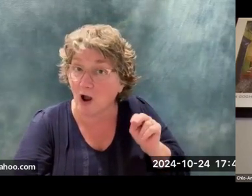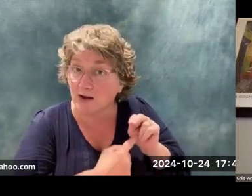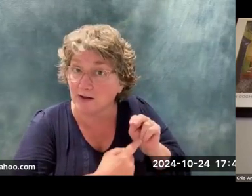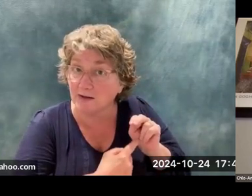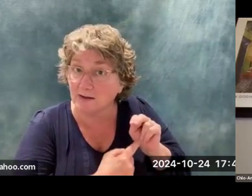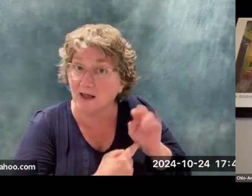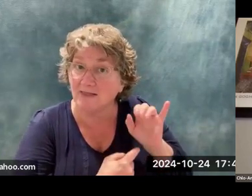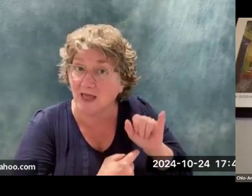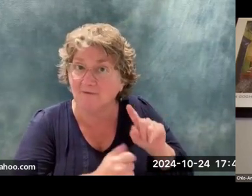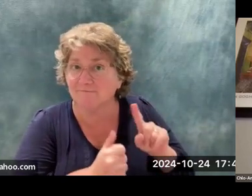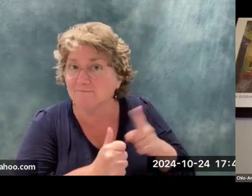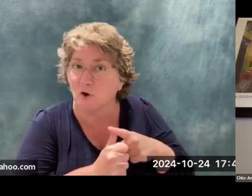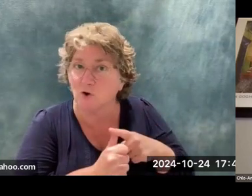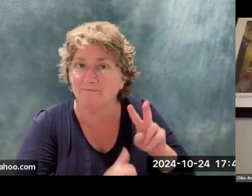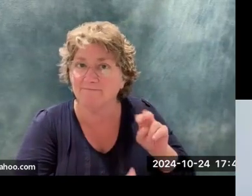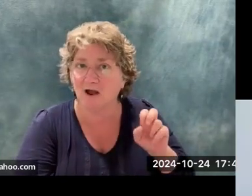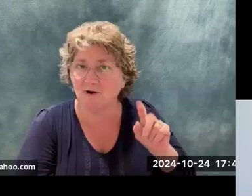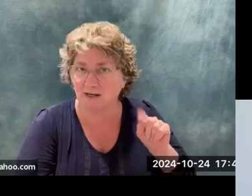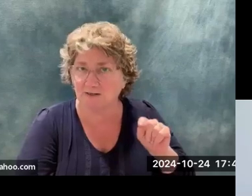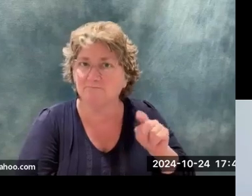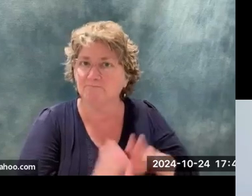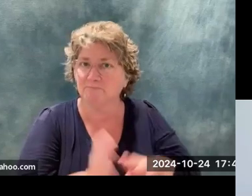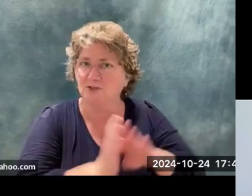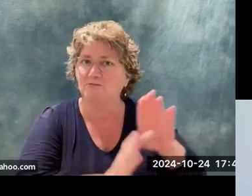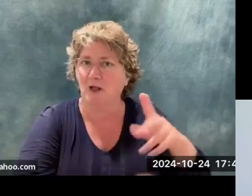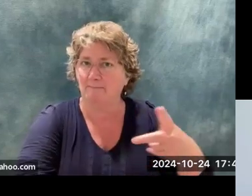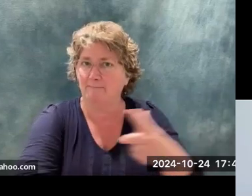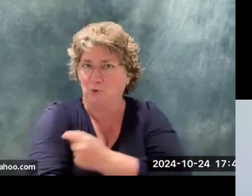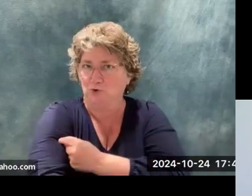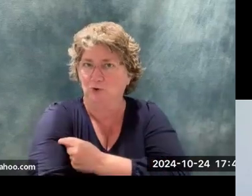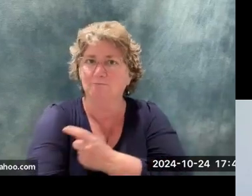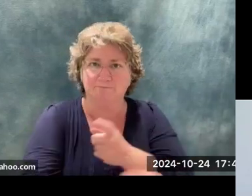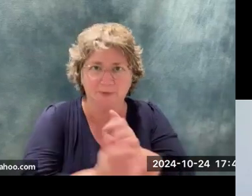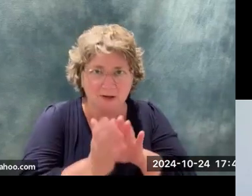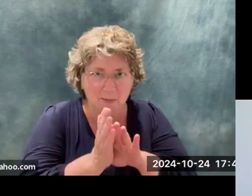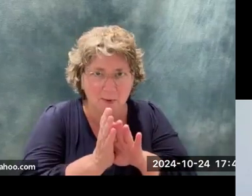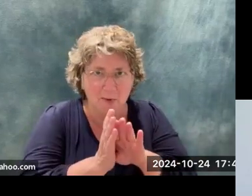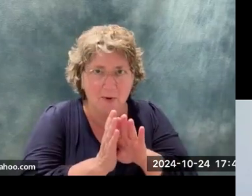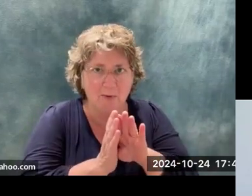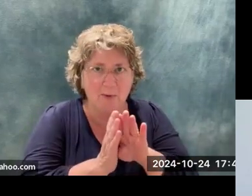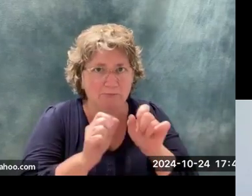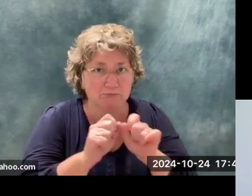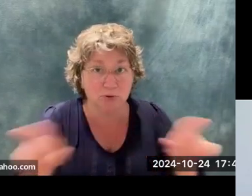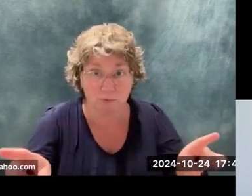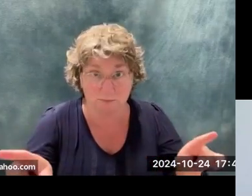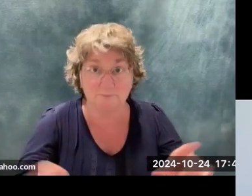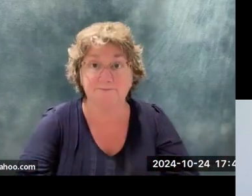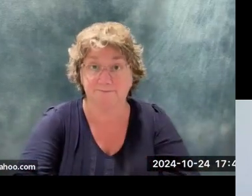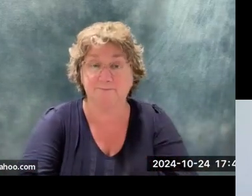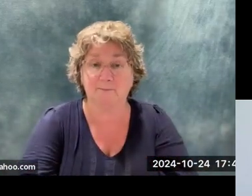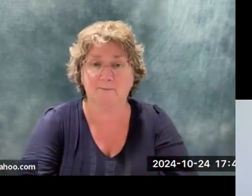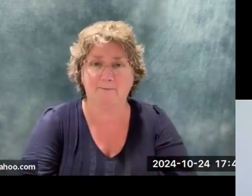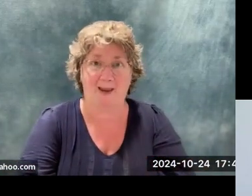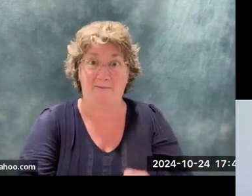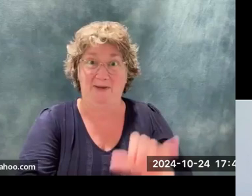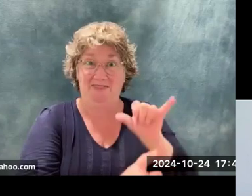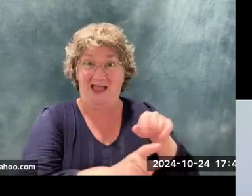it was developed, took many months and finally was released. By then new Omicron variants had emerged